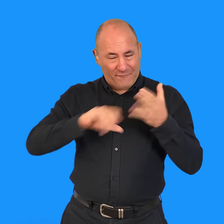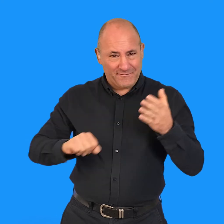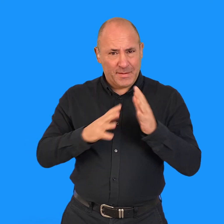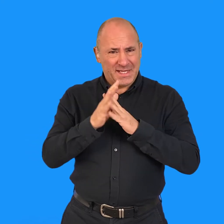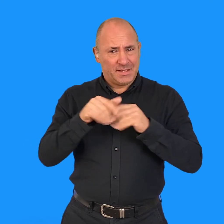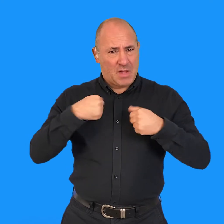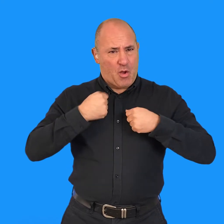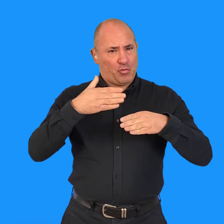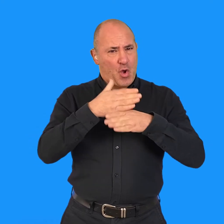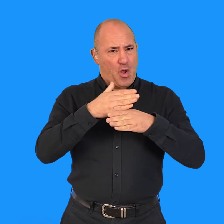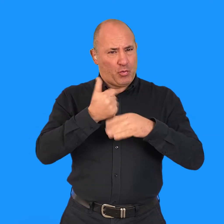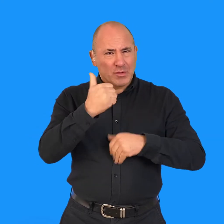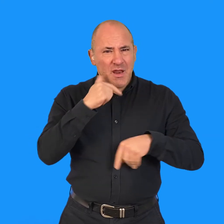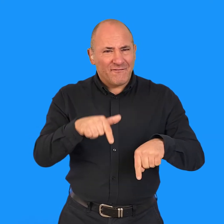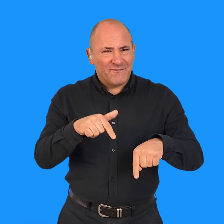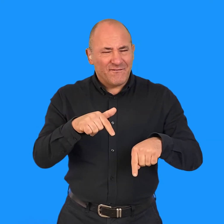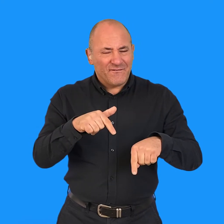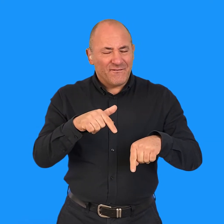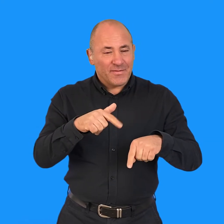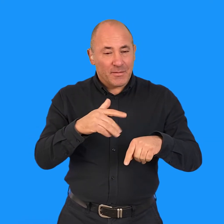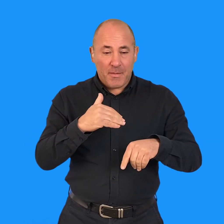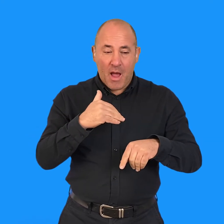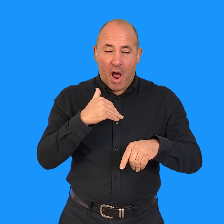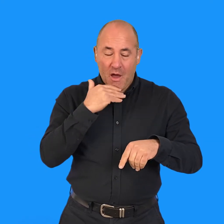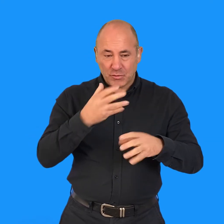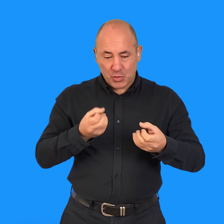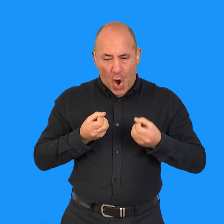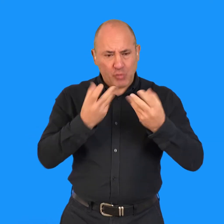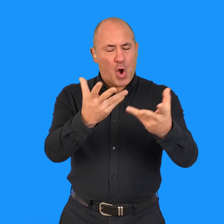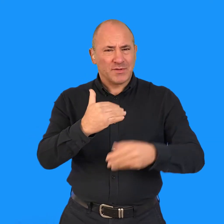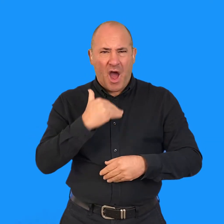is that work good enough or does it convey enough?